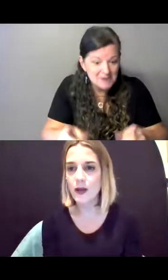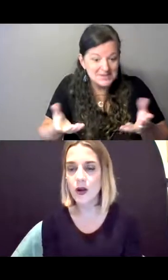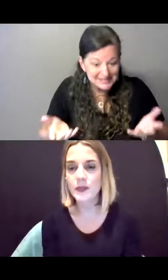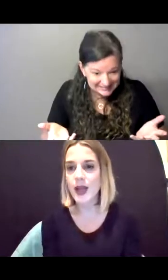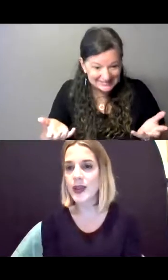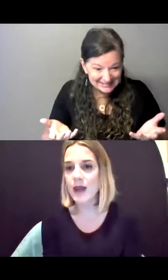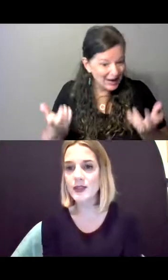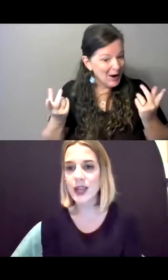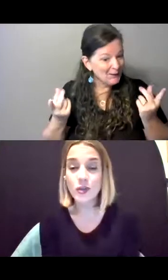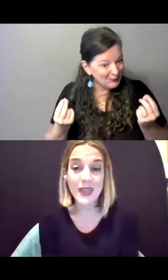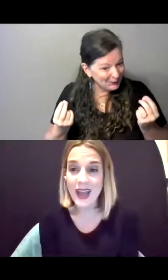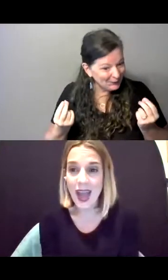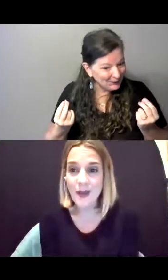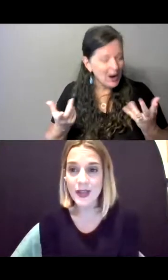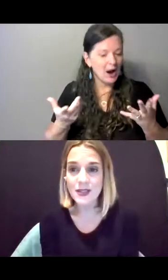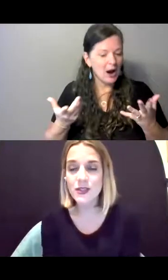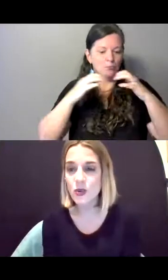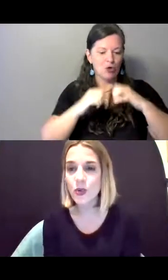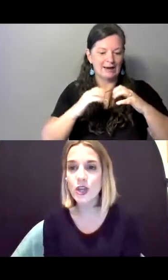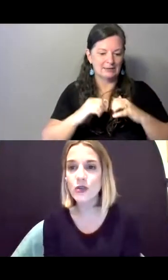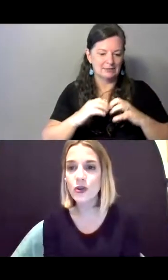and have a tantrum and that happens. So, what do you do?